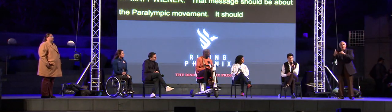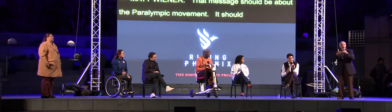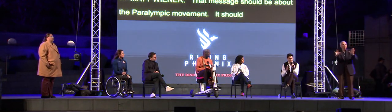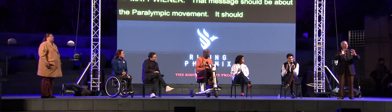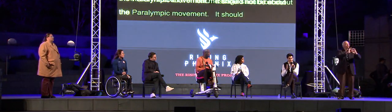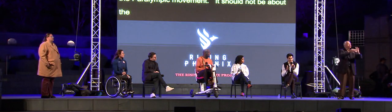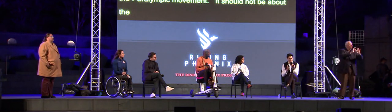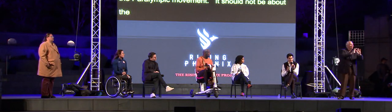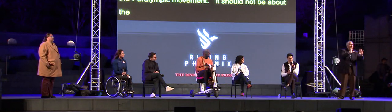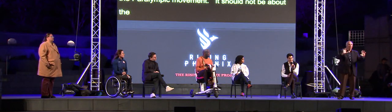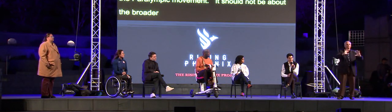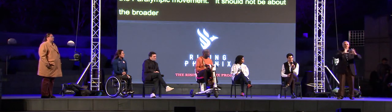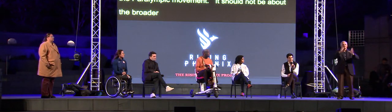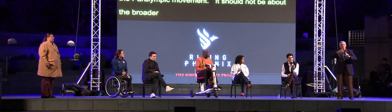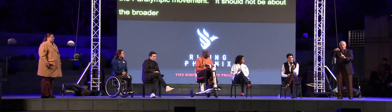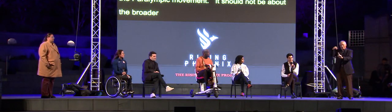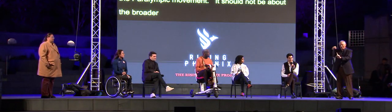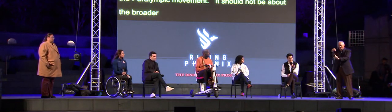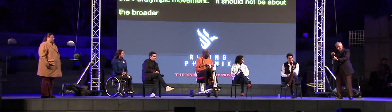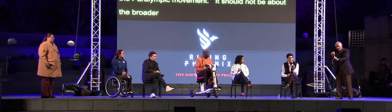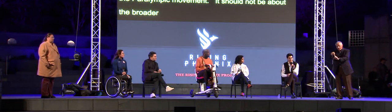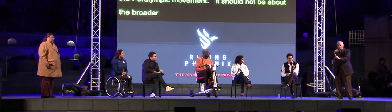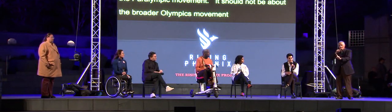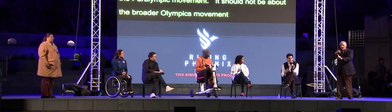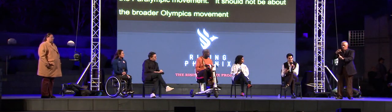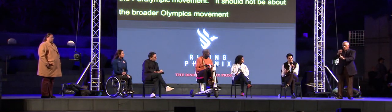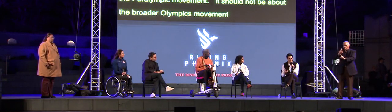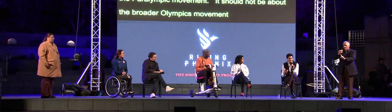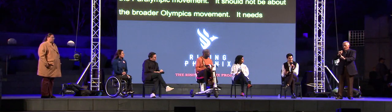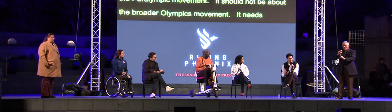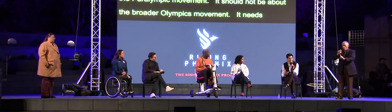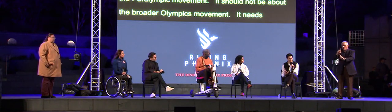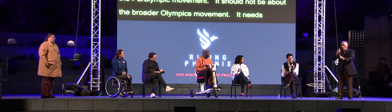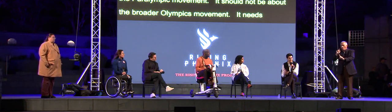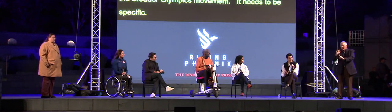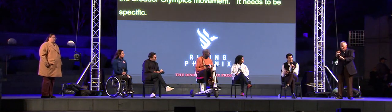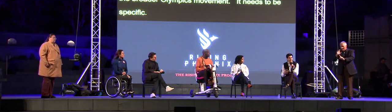I think it needs to be very specific. And in order to build a grassroots